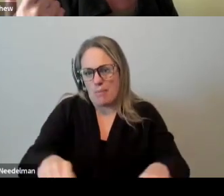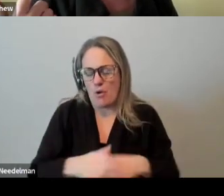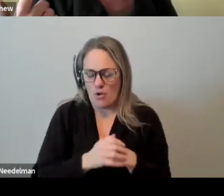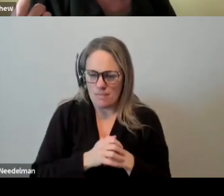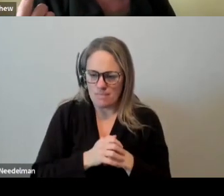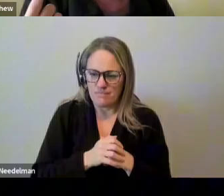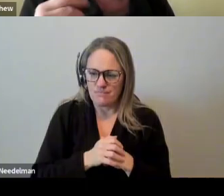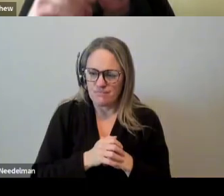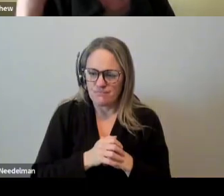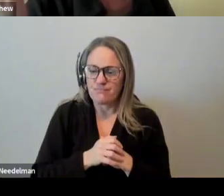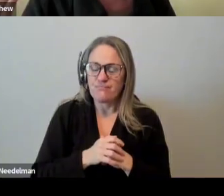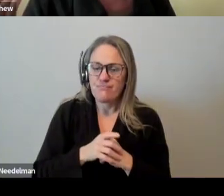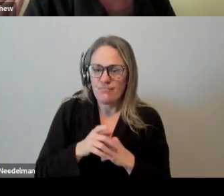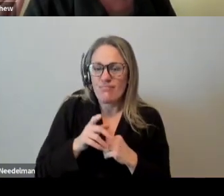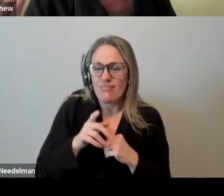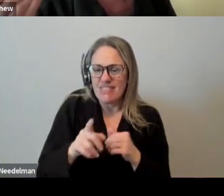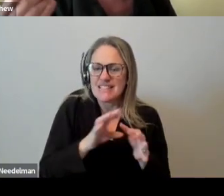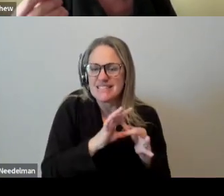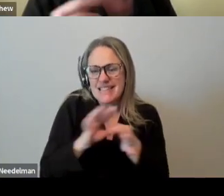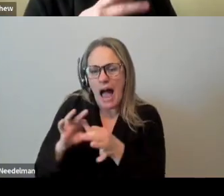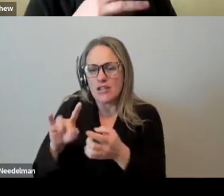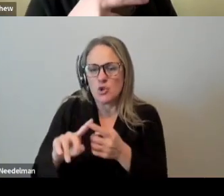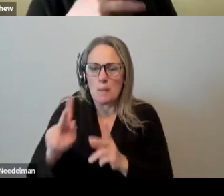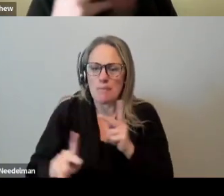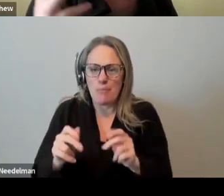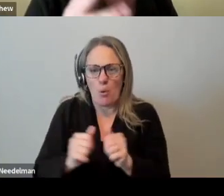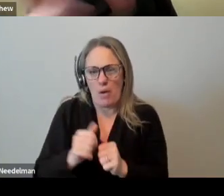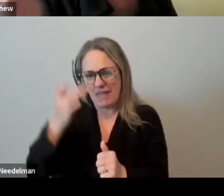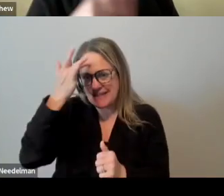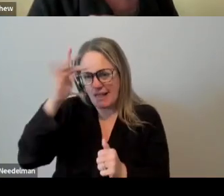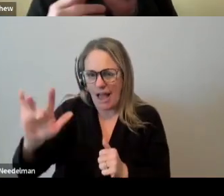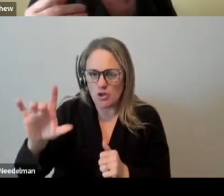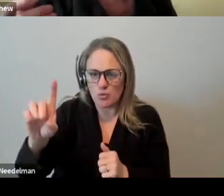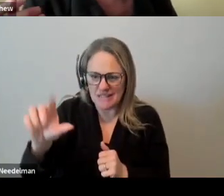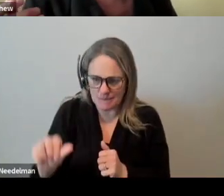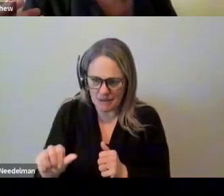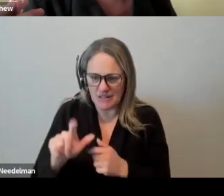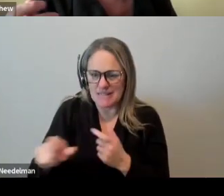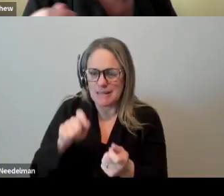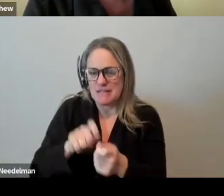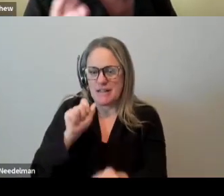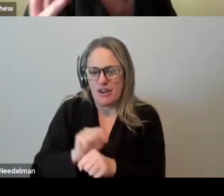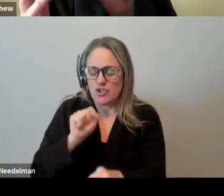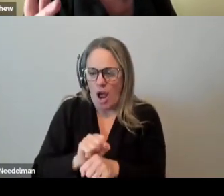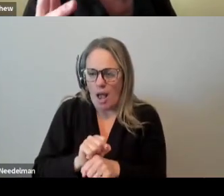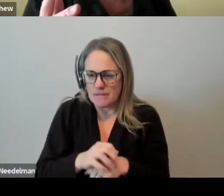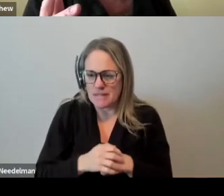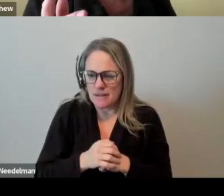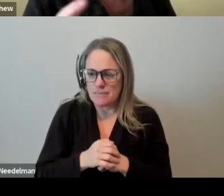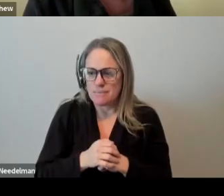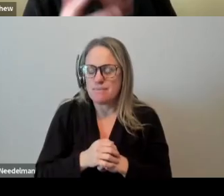with intellectual disabilities into particular jobs or keeping them out of the workforce altogether based on IQ.